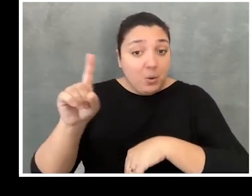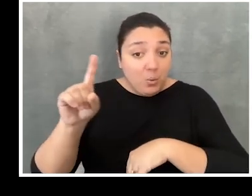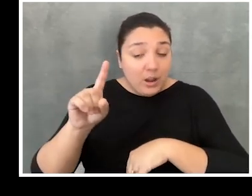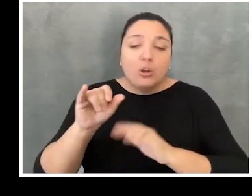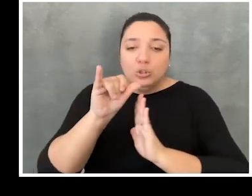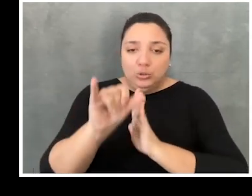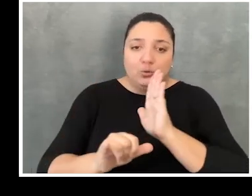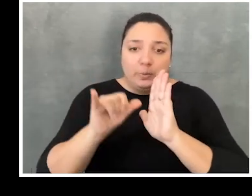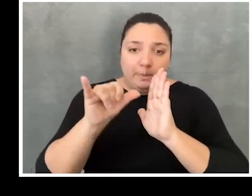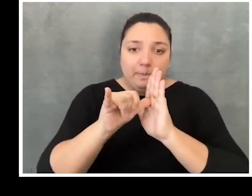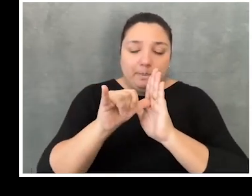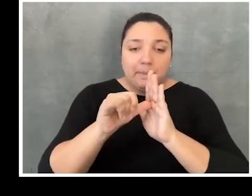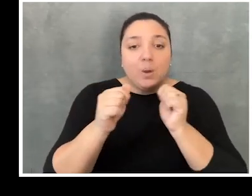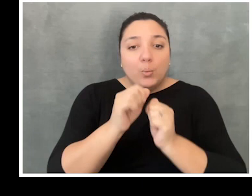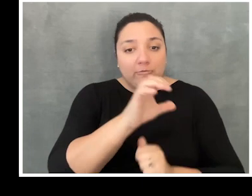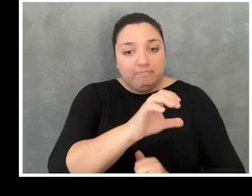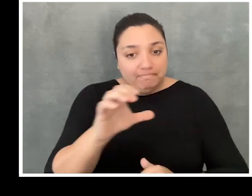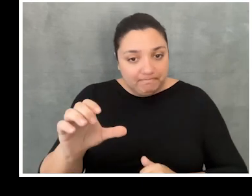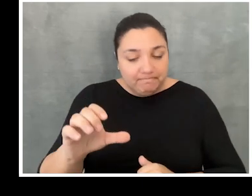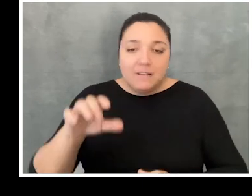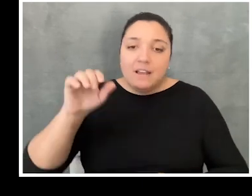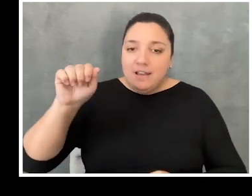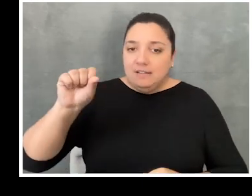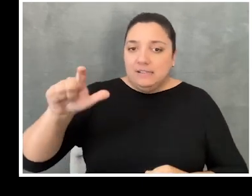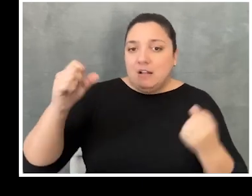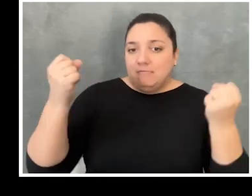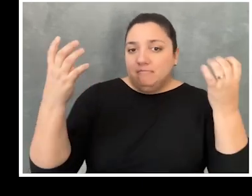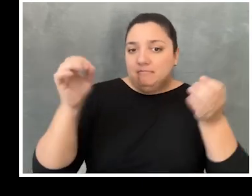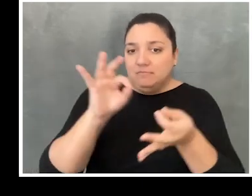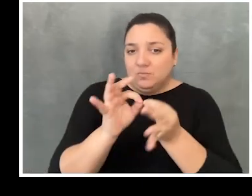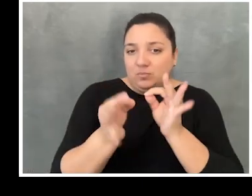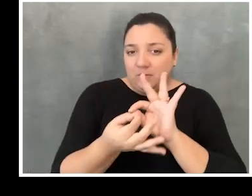on our YouTube channel with closed captioning and ASL interpretation.